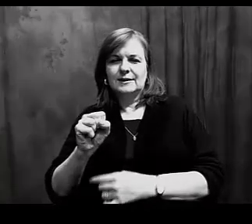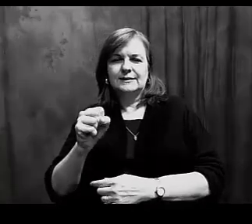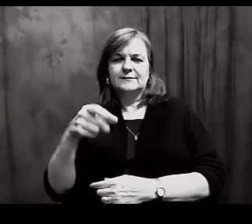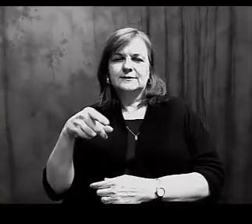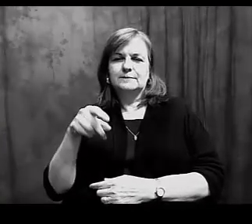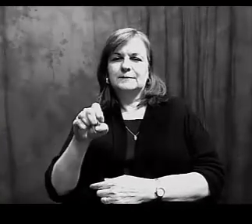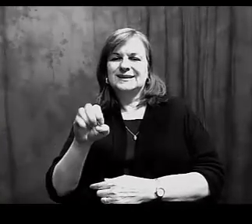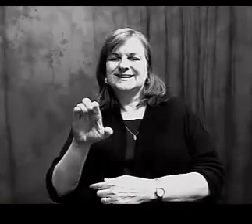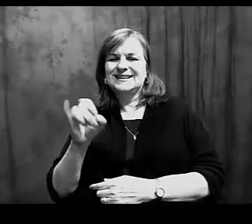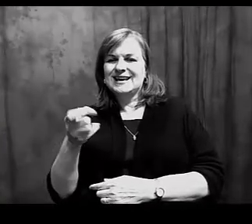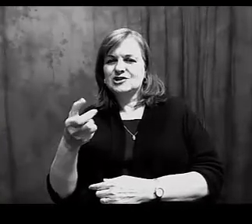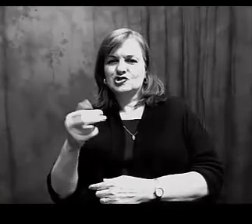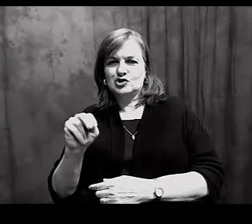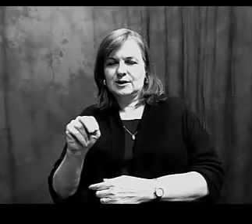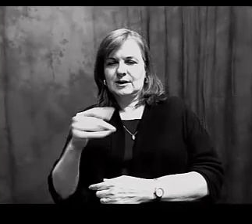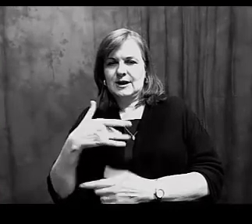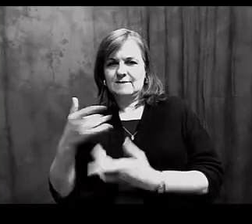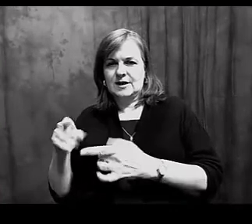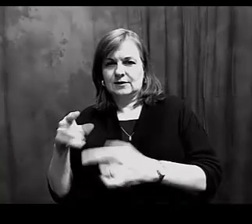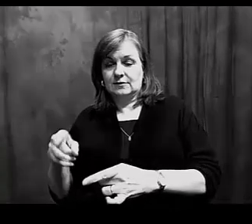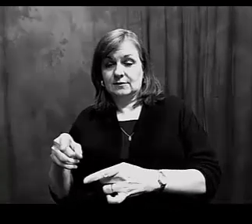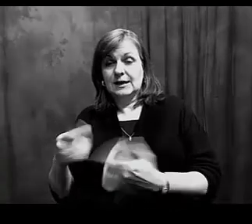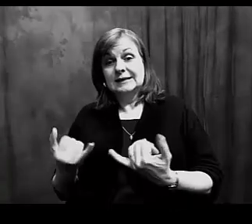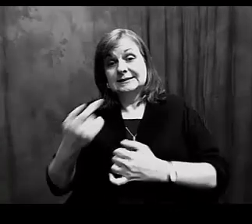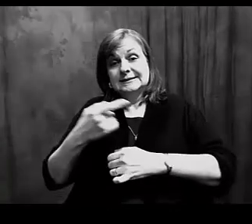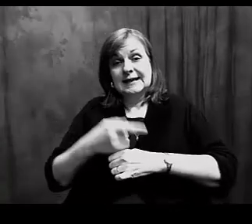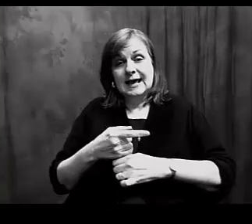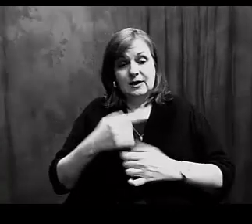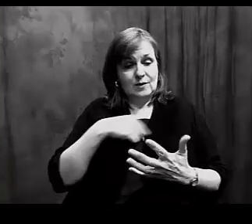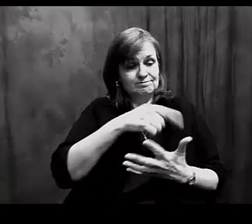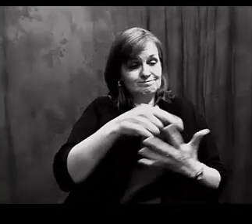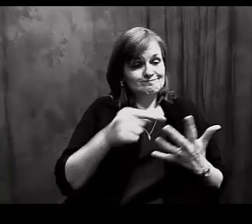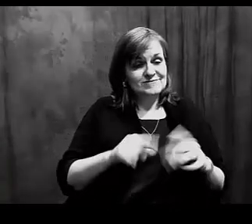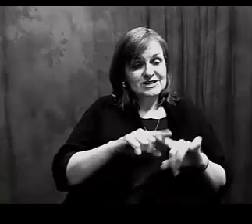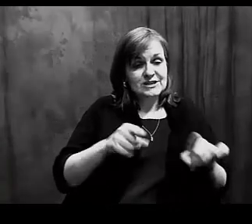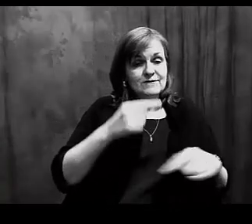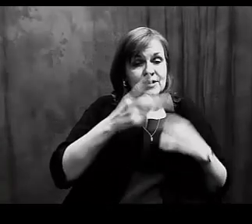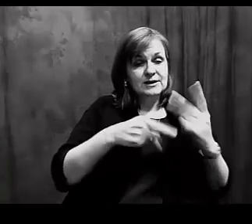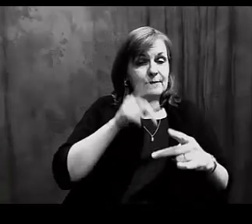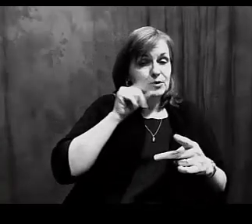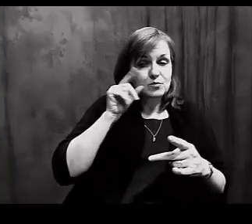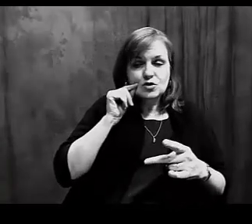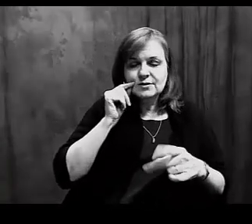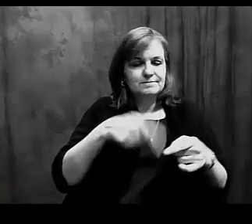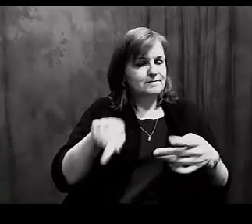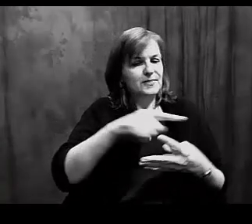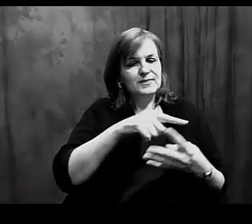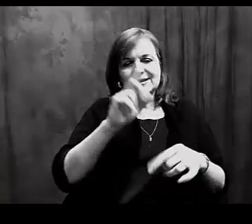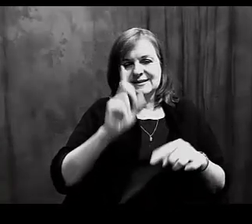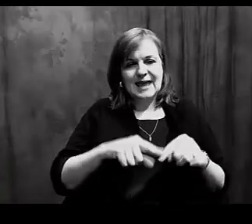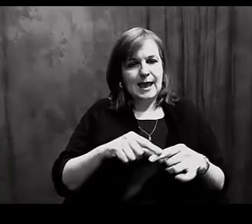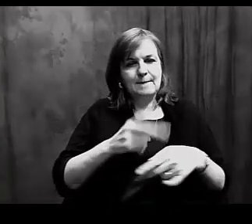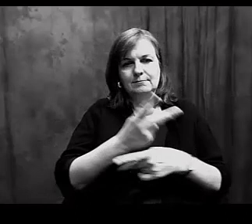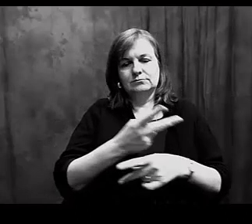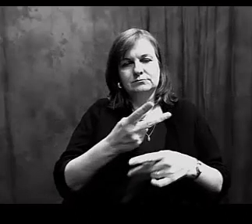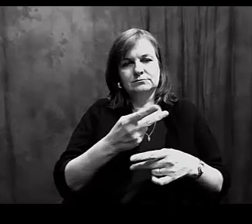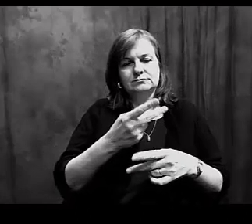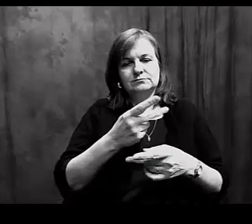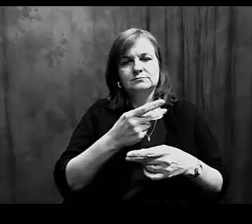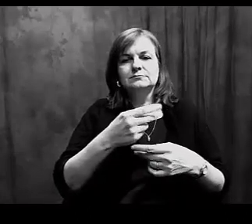now [today] you could not get these different types of finches to interbreed they would not